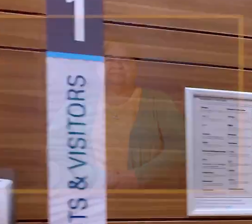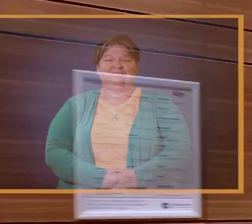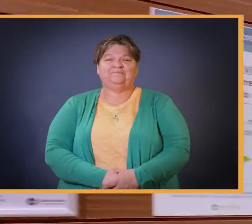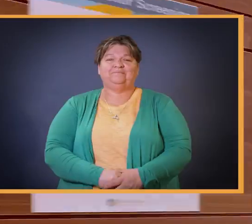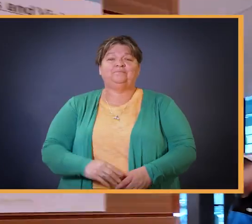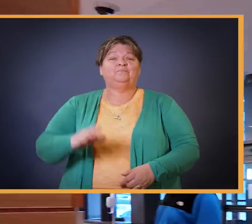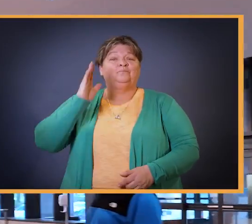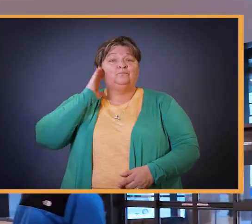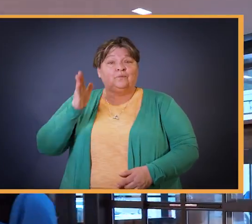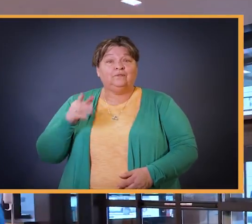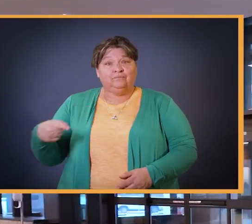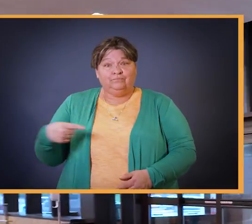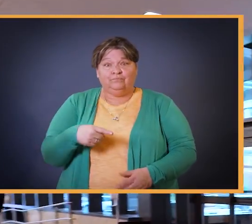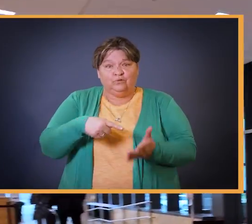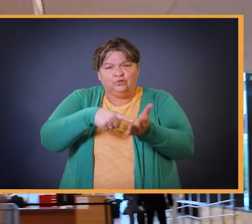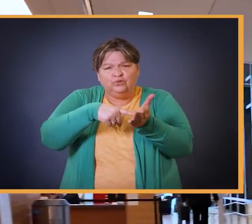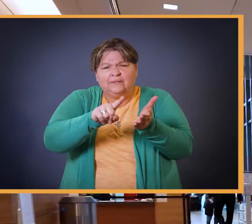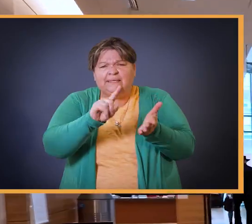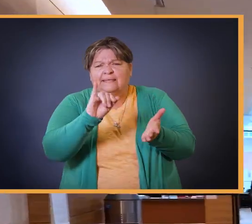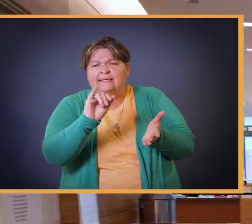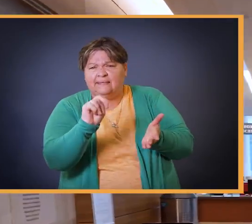You will check in and go through a health screening.